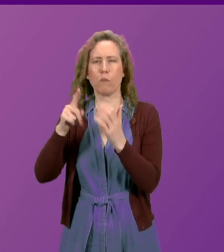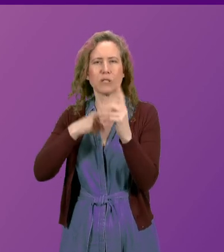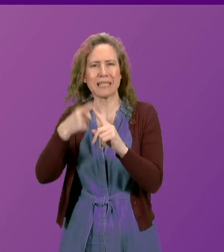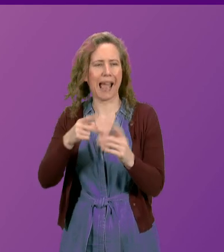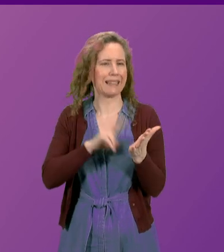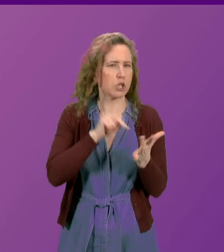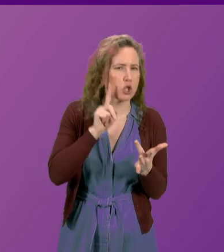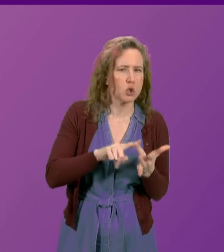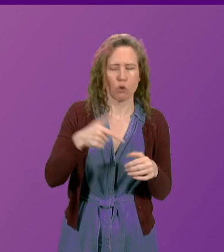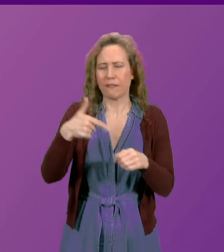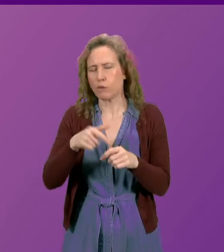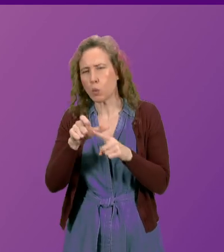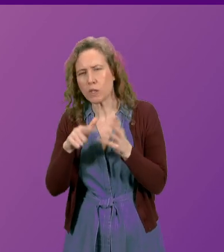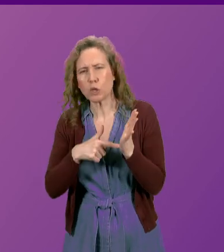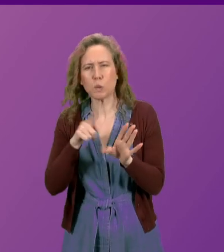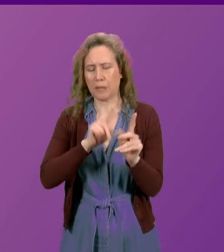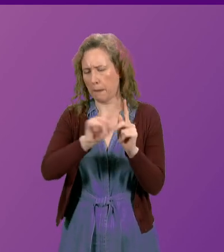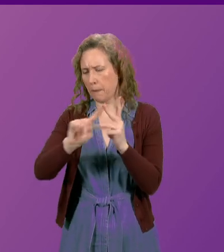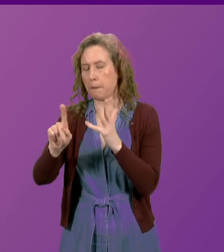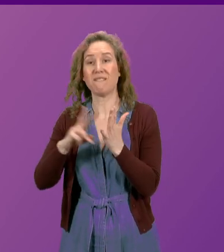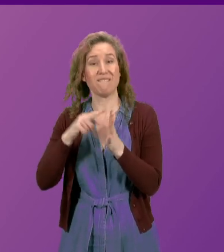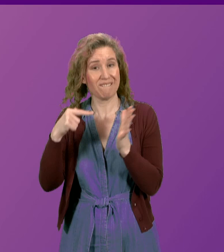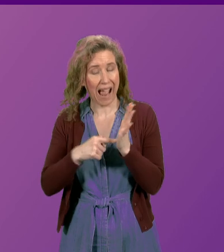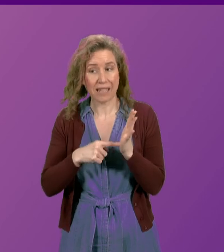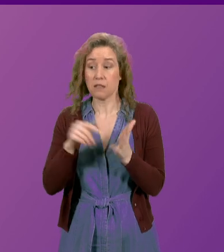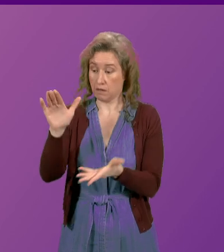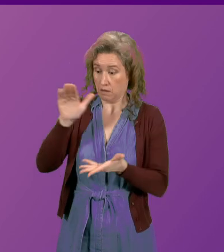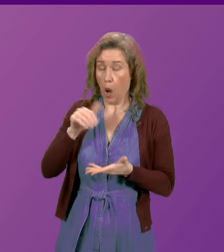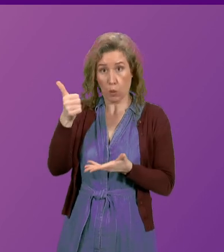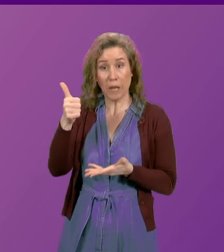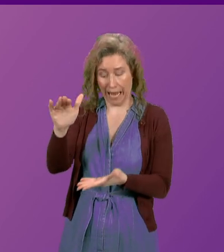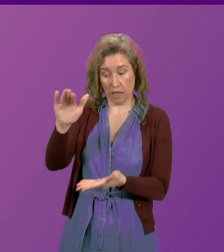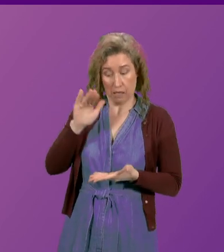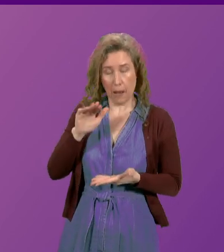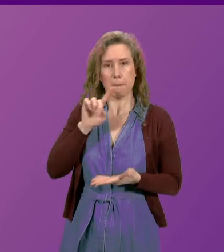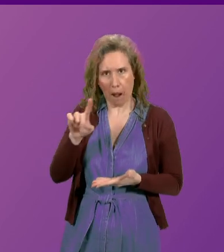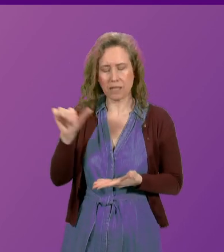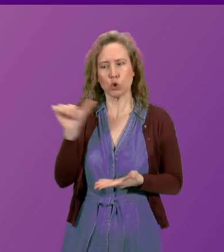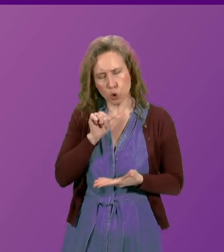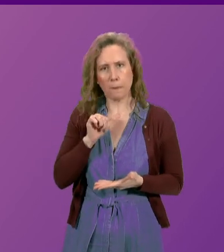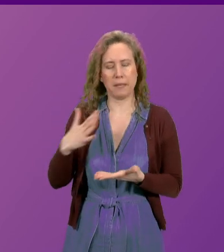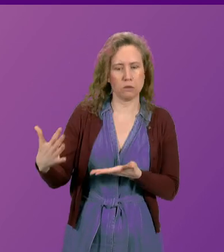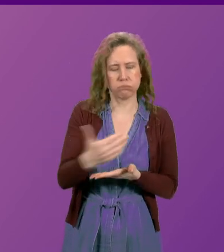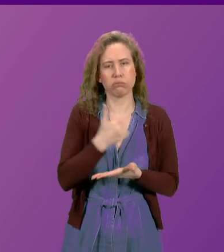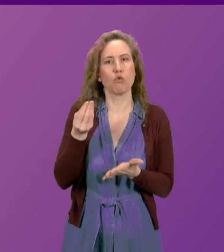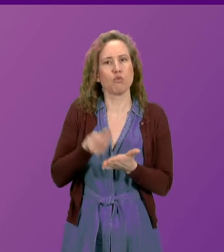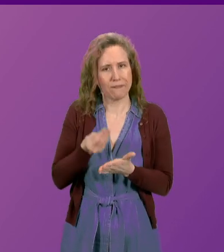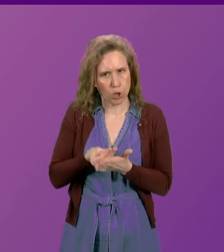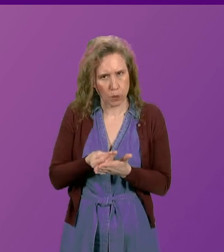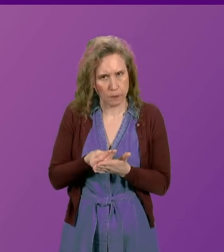fuel duty and VAT, but only if we use those powers to raise revenue. The only change that